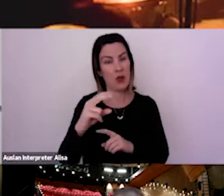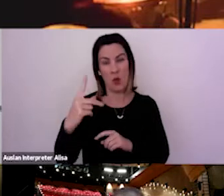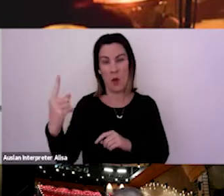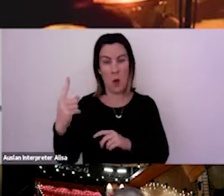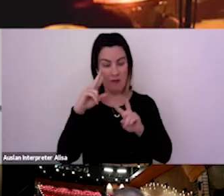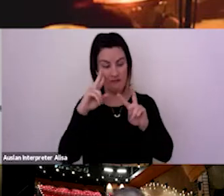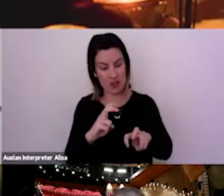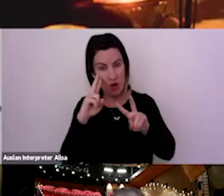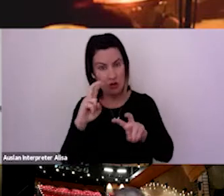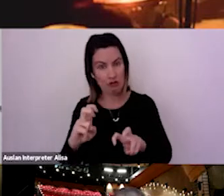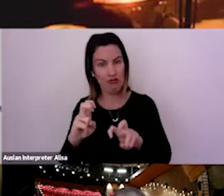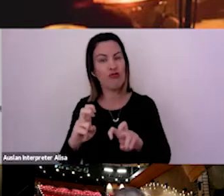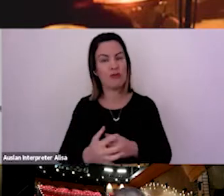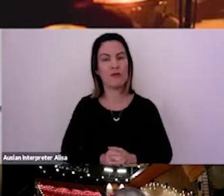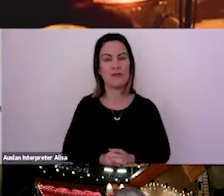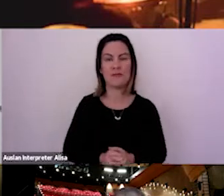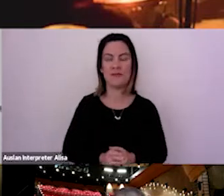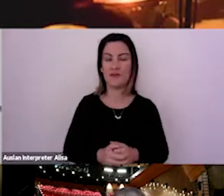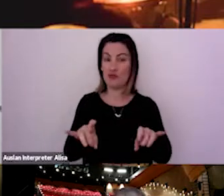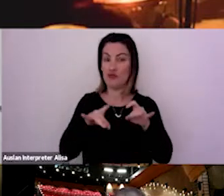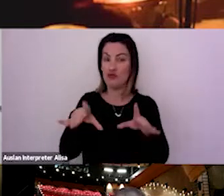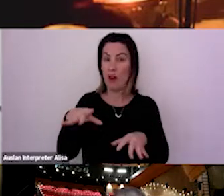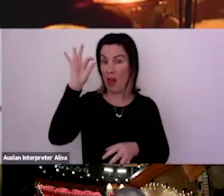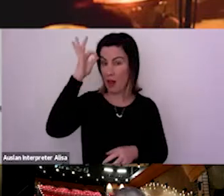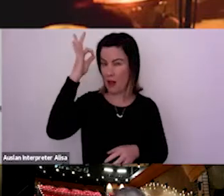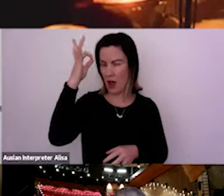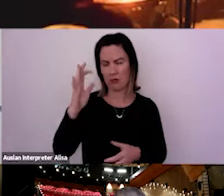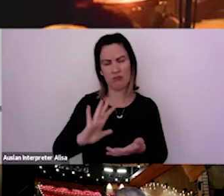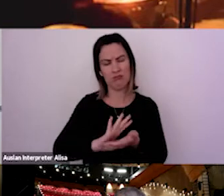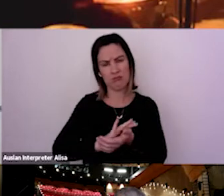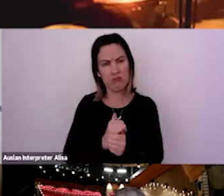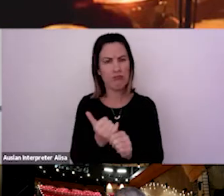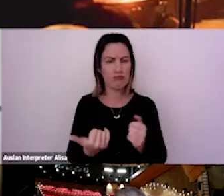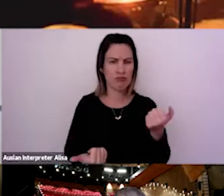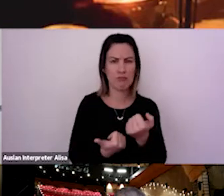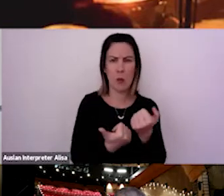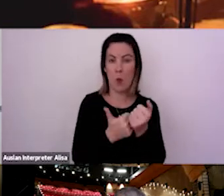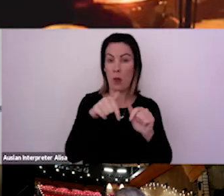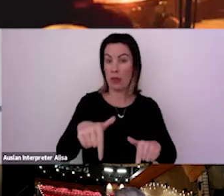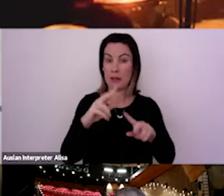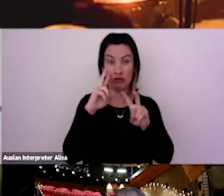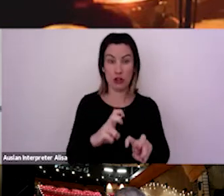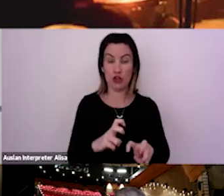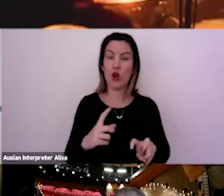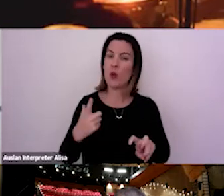territory jurisdictions is so glad to be supporting this research as we collectively naff divat a very rapidly